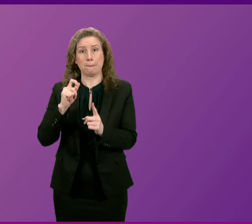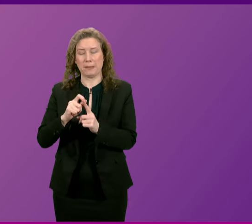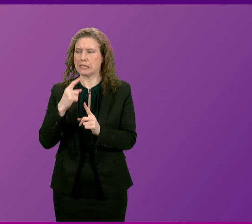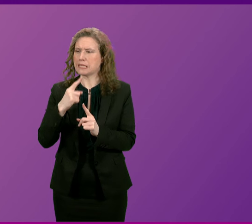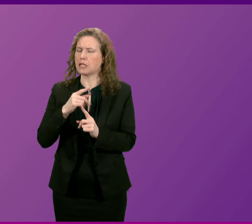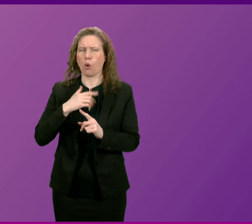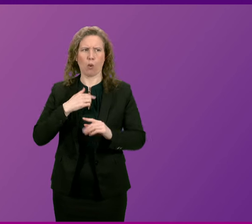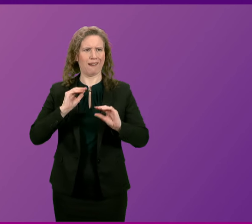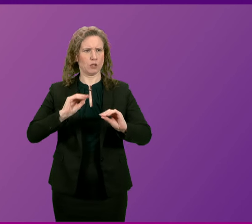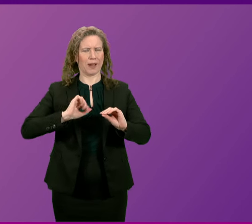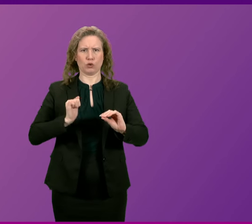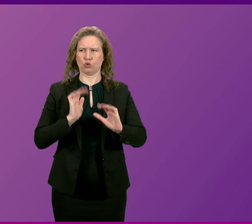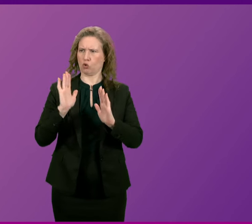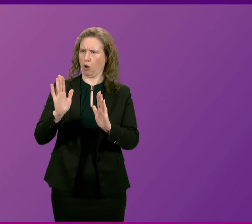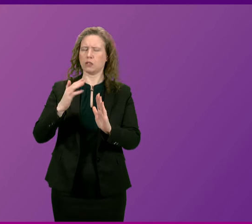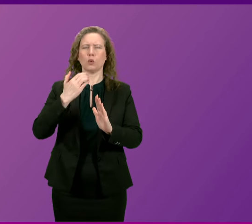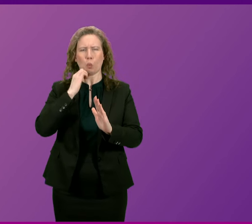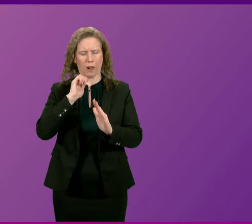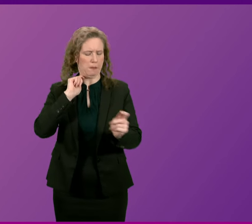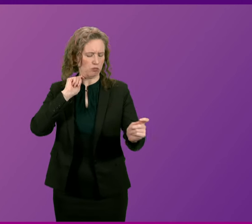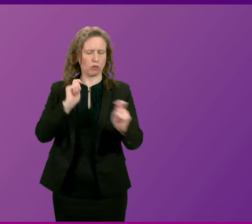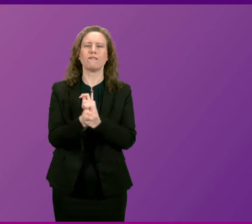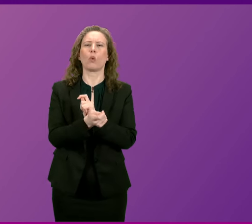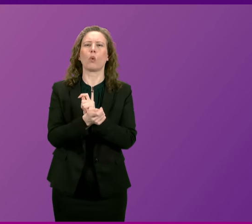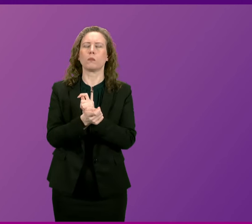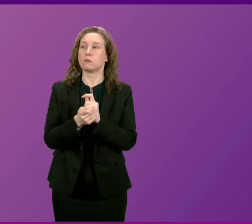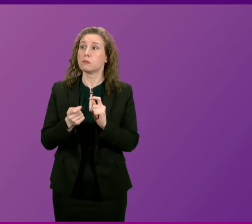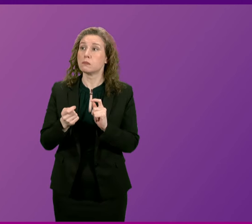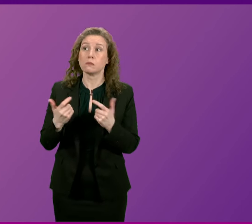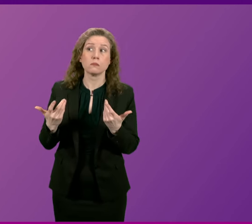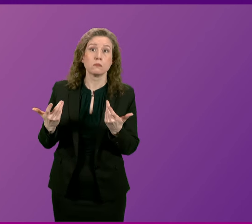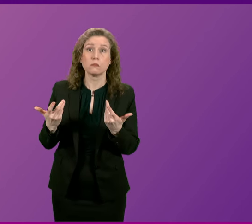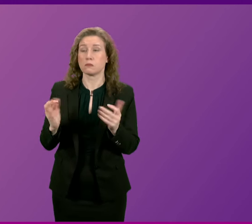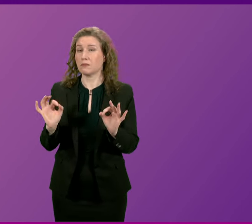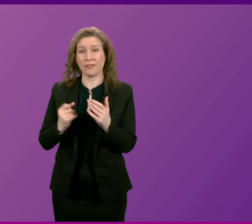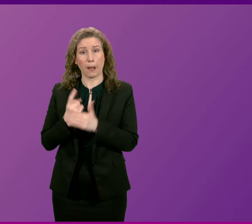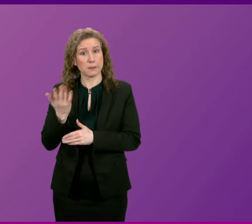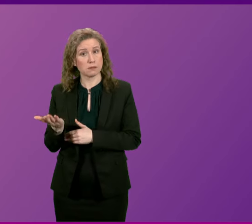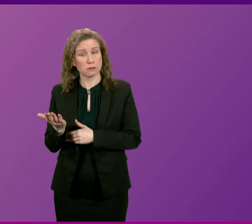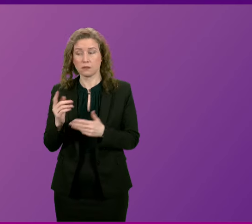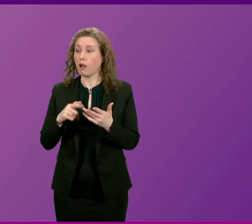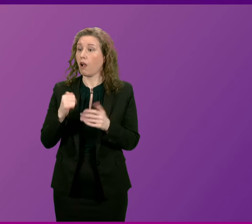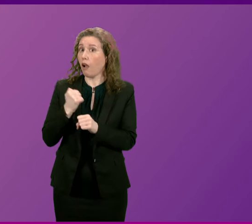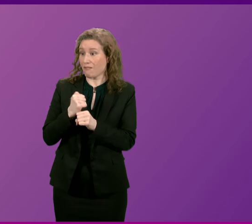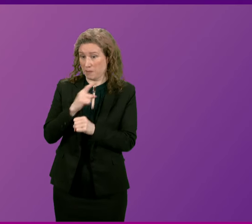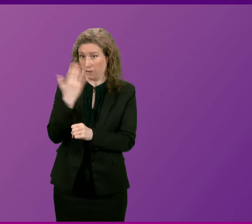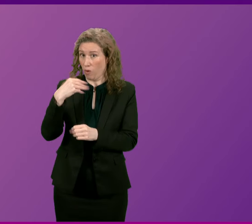Education Scotland would be reformed, but nothing happened; the Government in which John Swinney